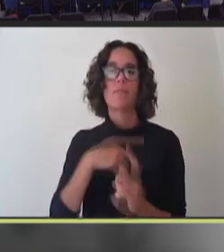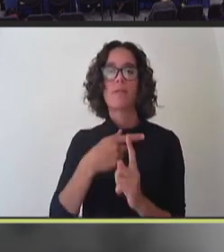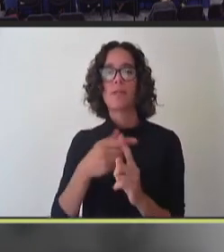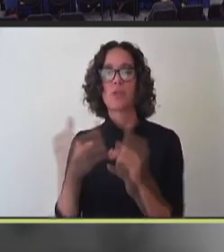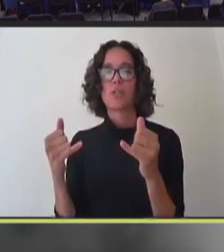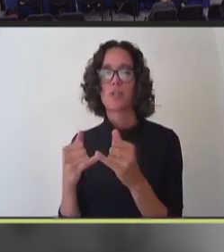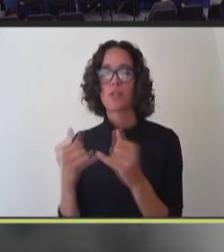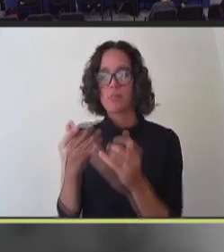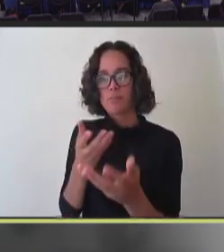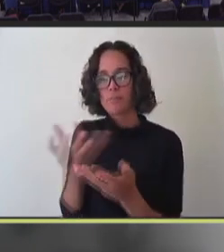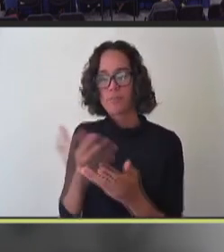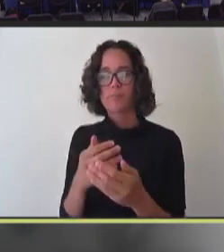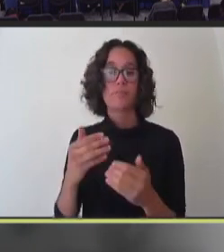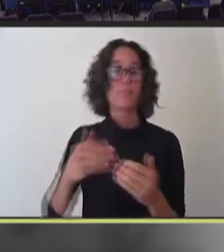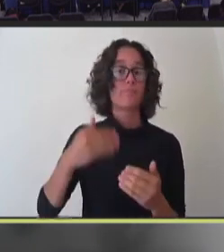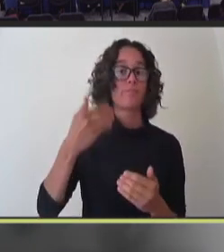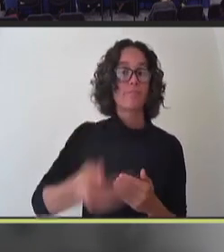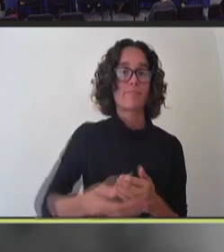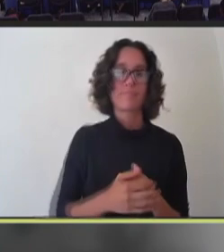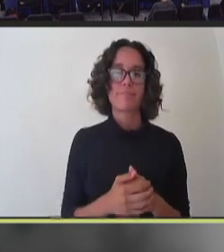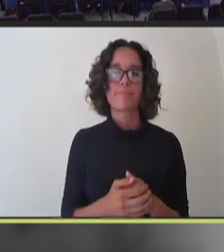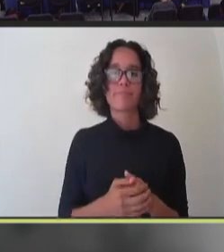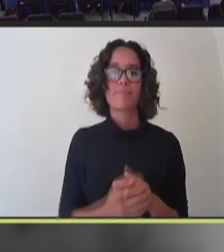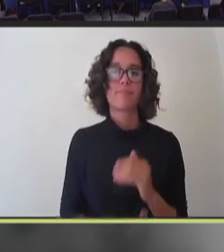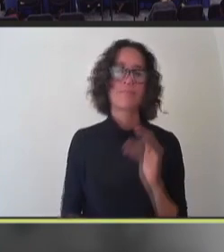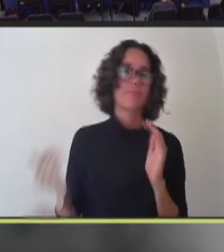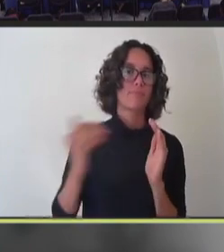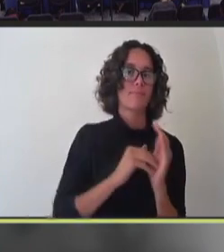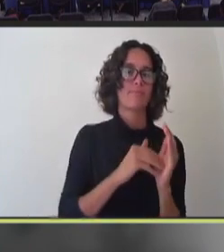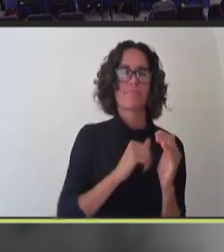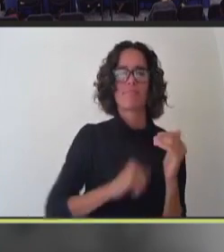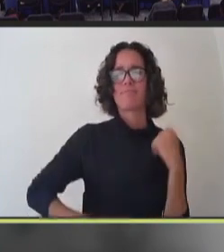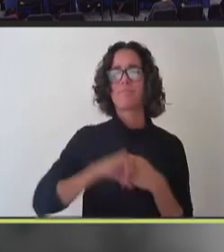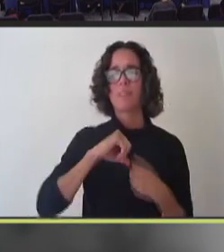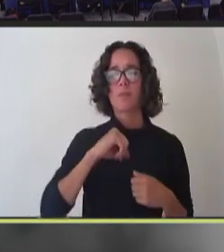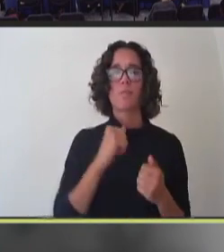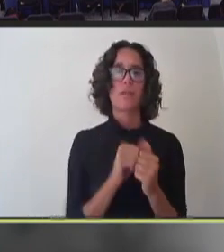And so, again, we're really proud of the collaboration and the advancements that